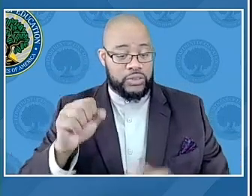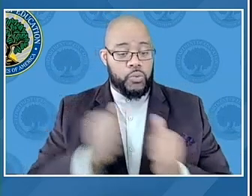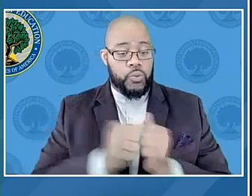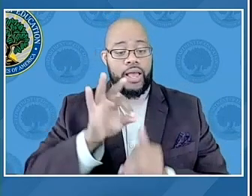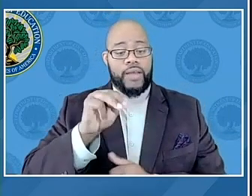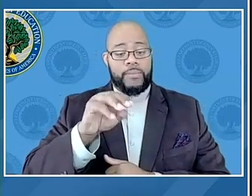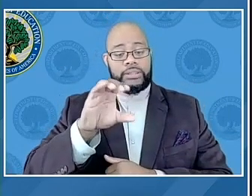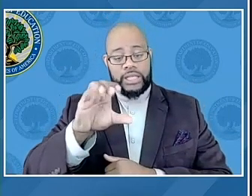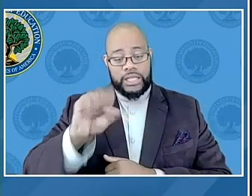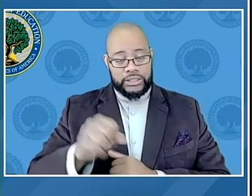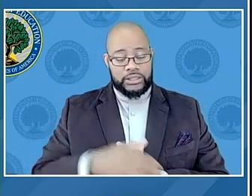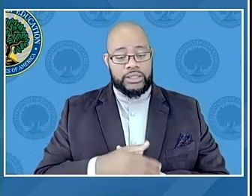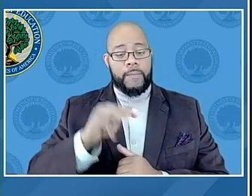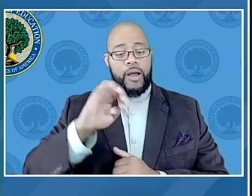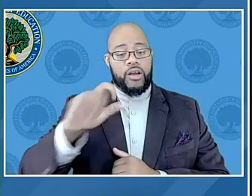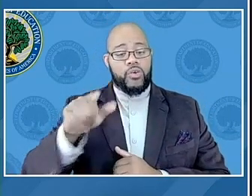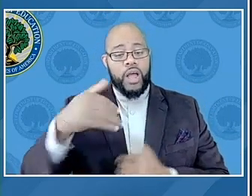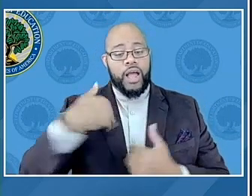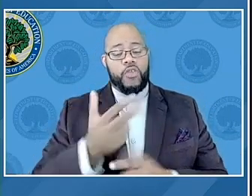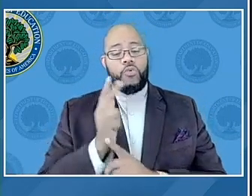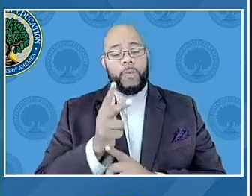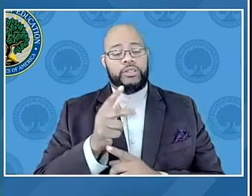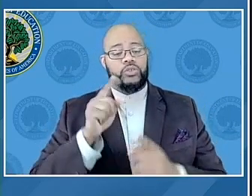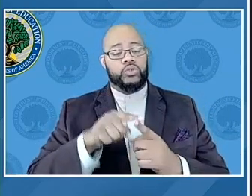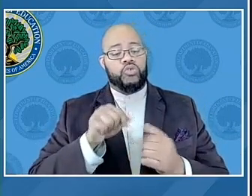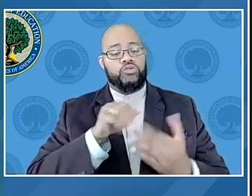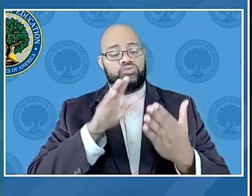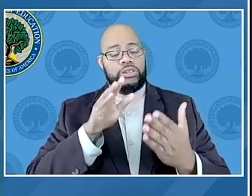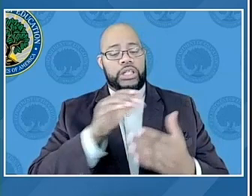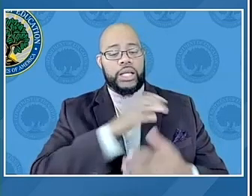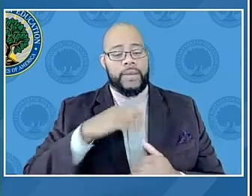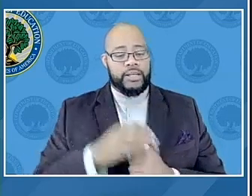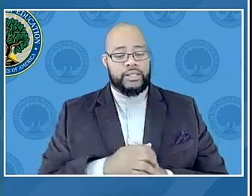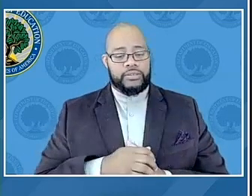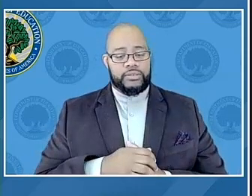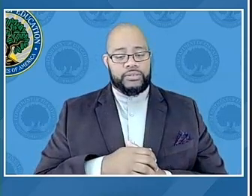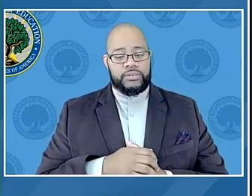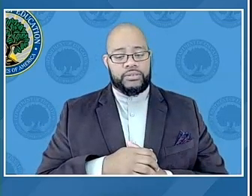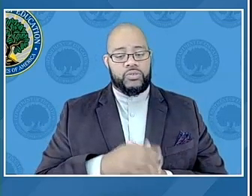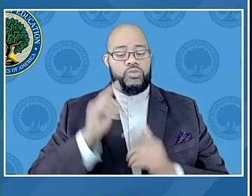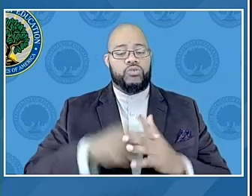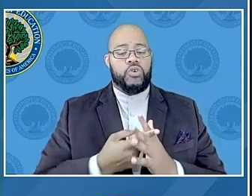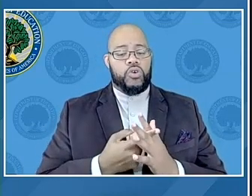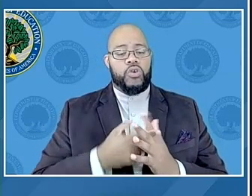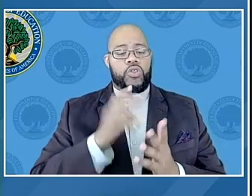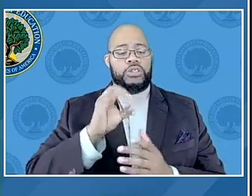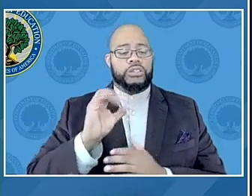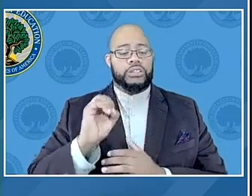Michael, you will have three minutes to address the committee. You will be given a 30-second verbal